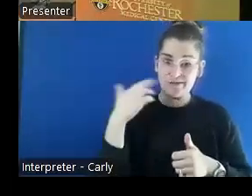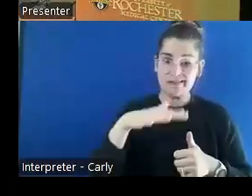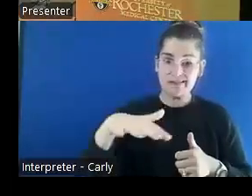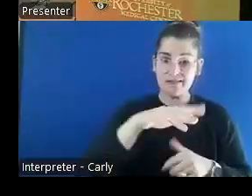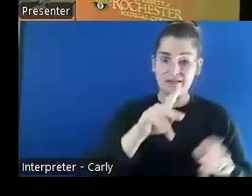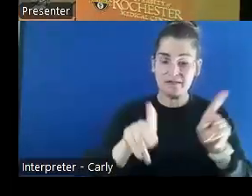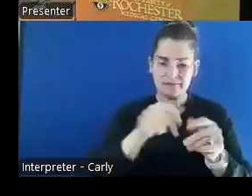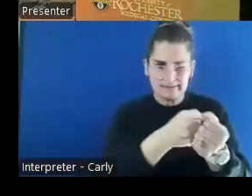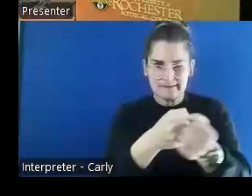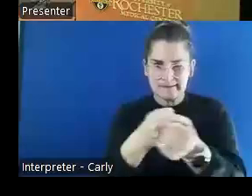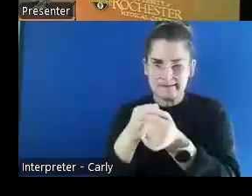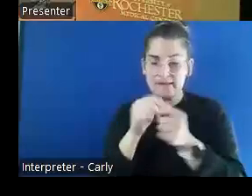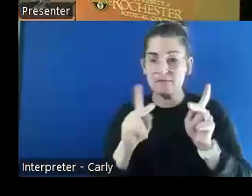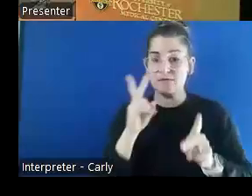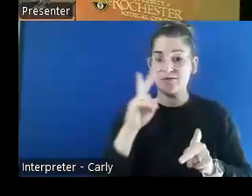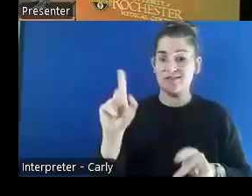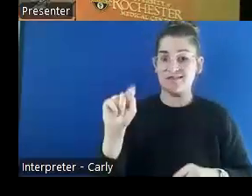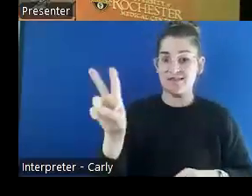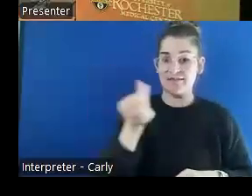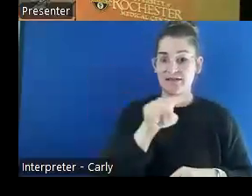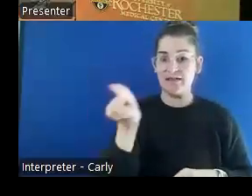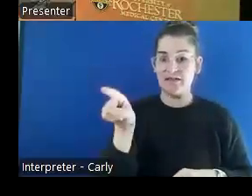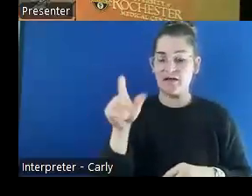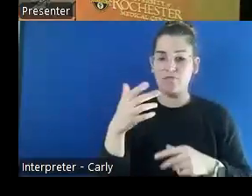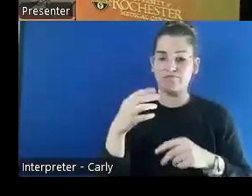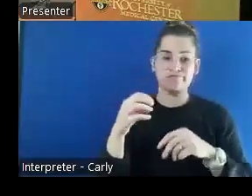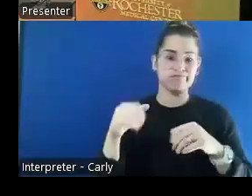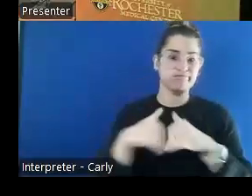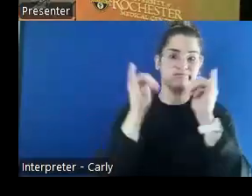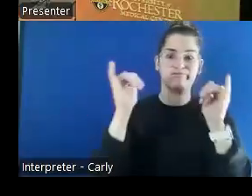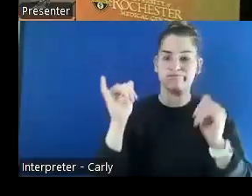people we see on TV who get into you know scuffles or may have been stabbed on a bus these these are